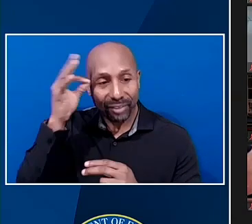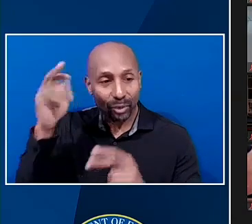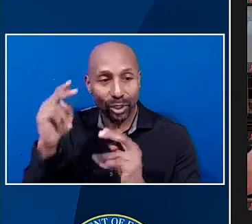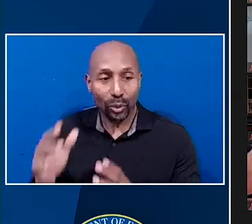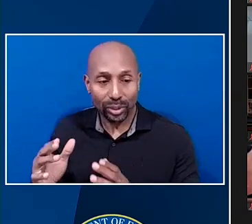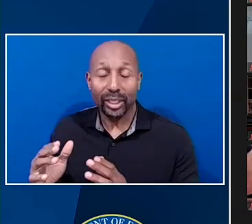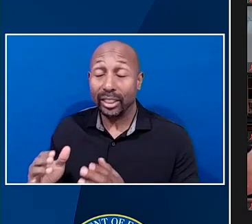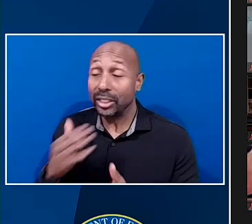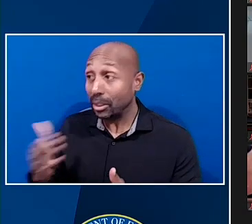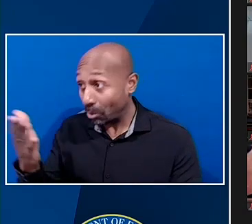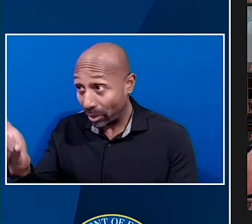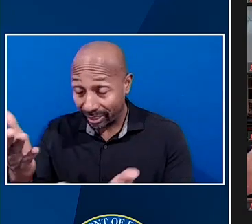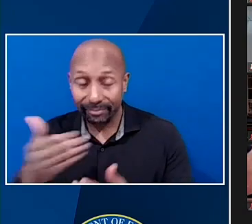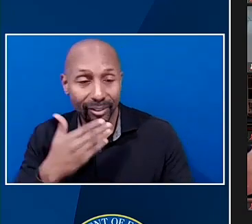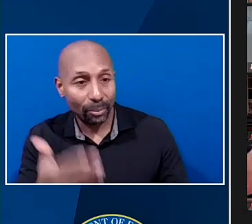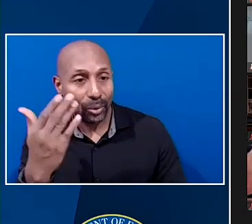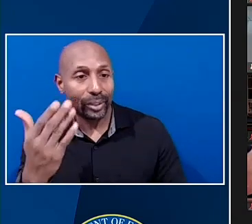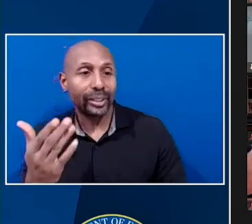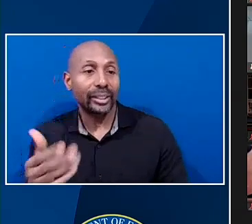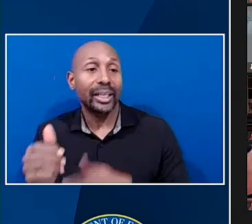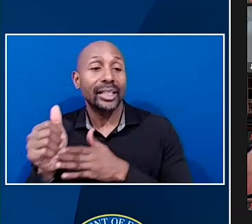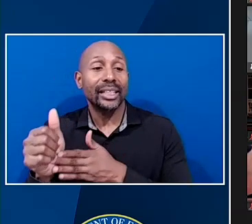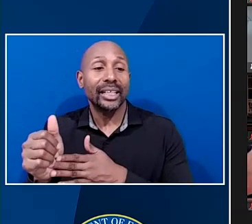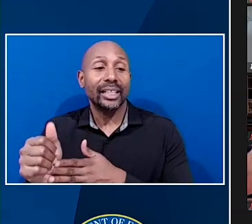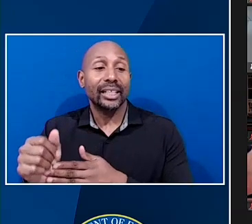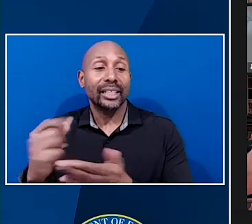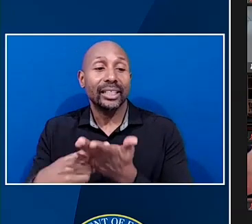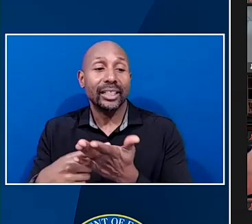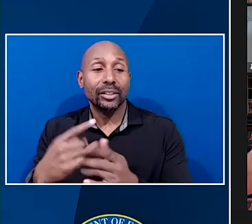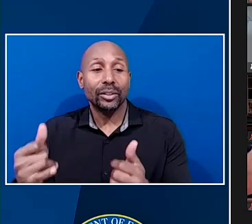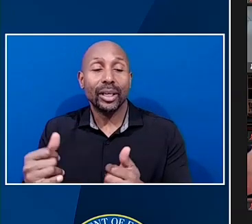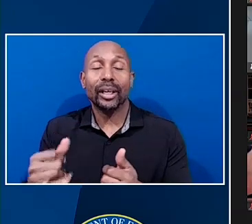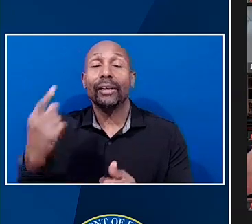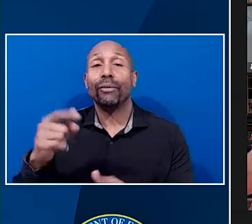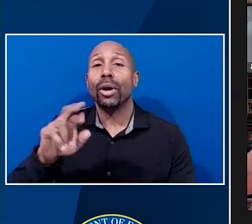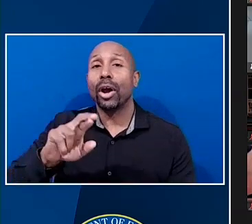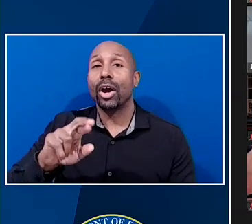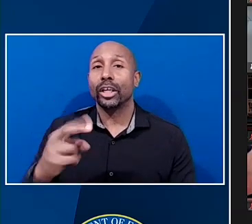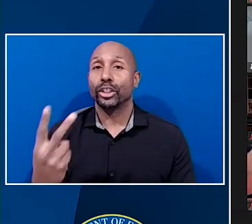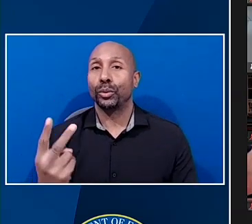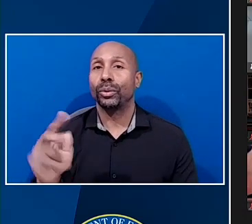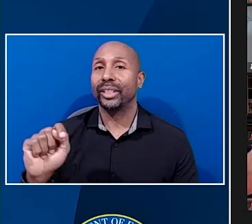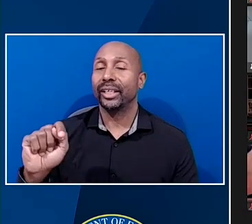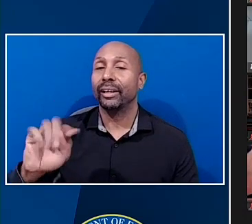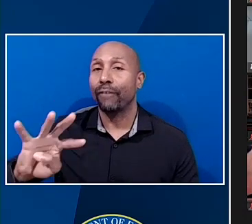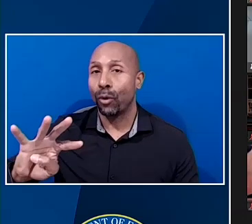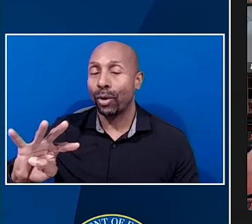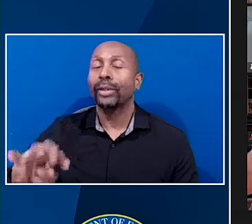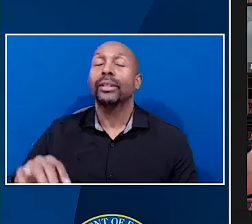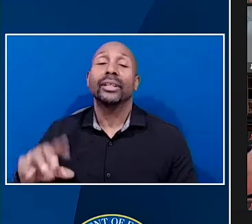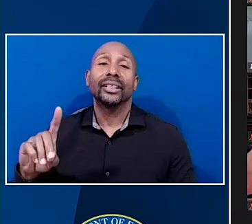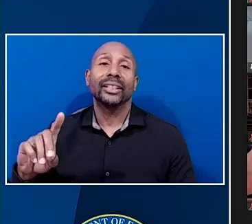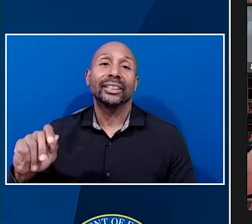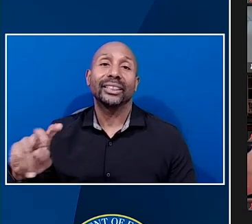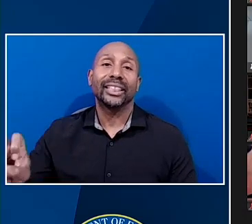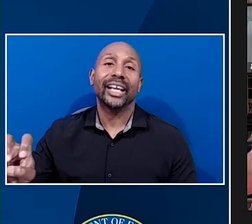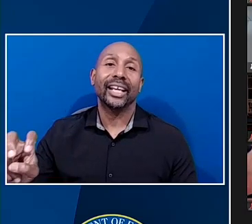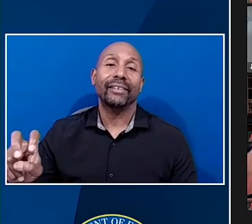our discussion today of R2T4, is Dave Musser from the Department.